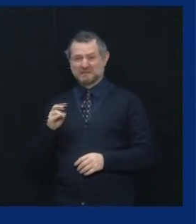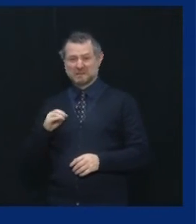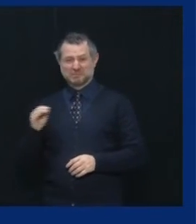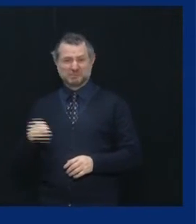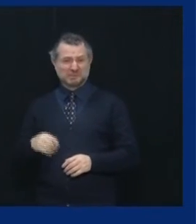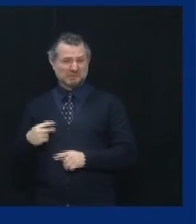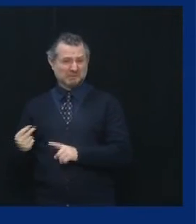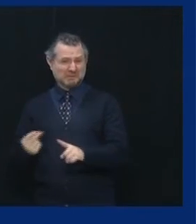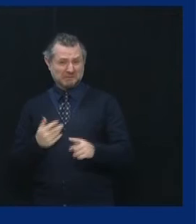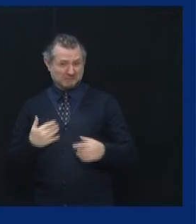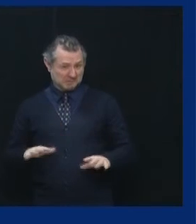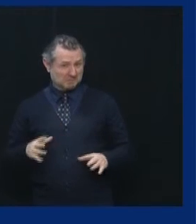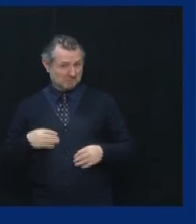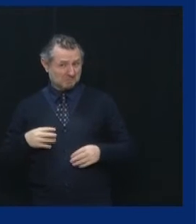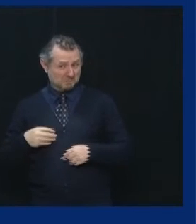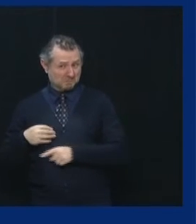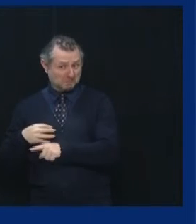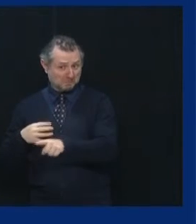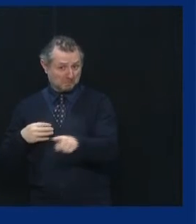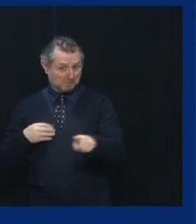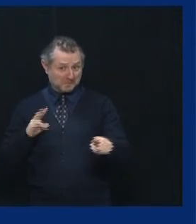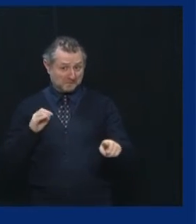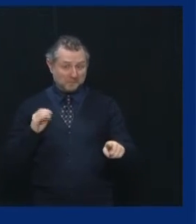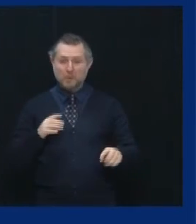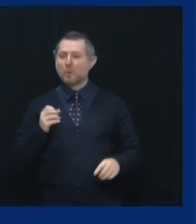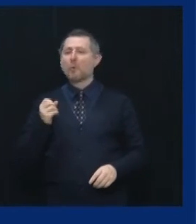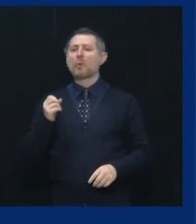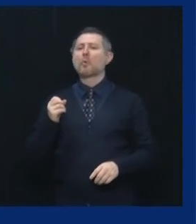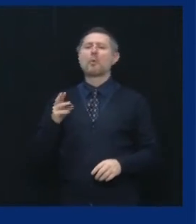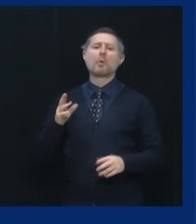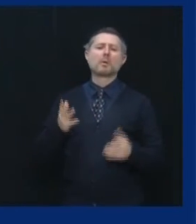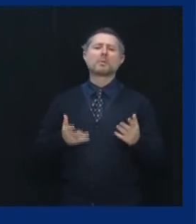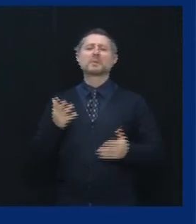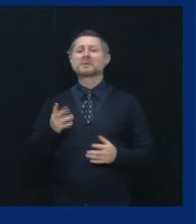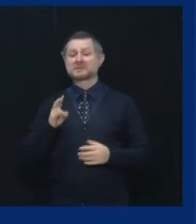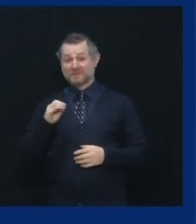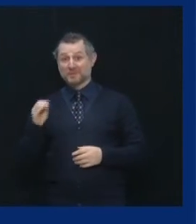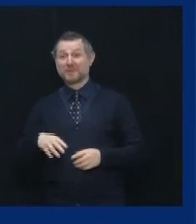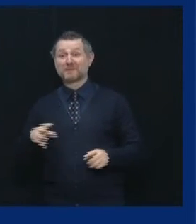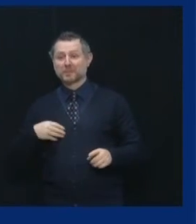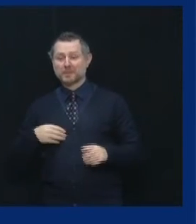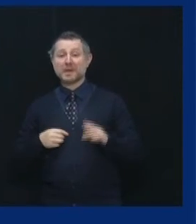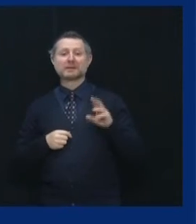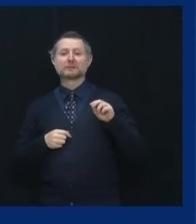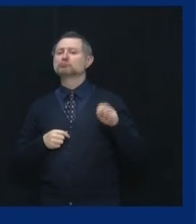SECOND PROBLEM WOULD BE THE HOSPITAL CALLS UP AND SAYS I'M